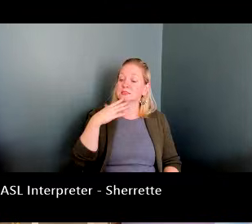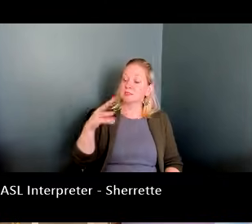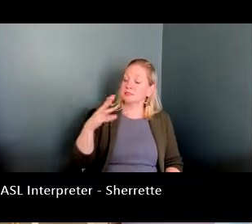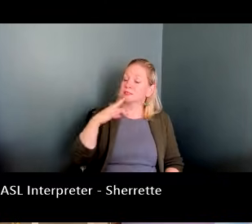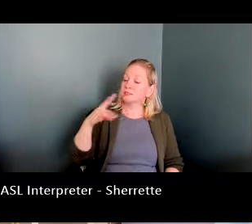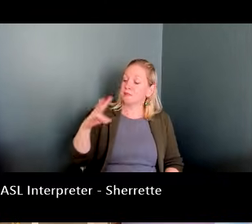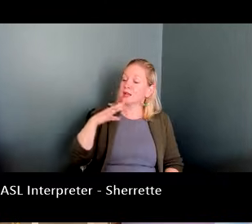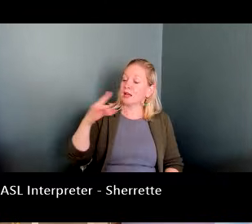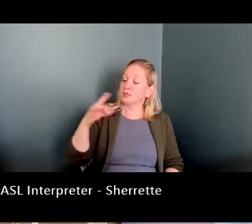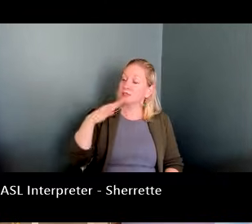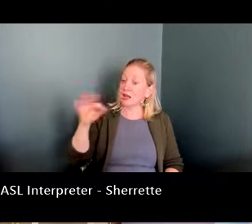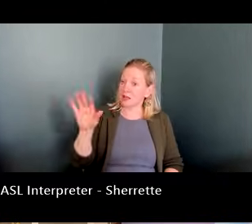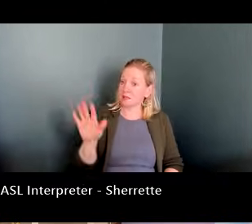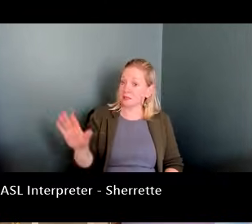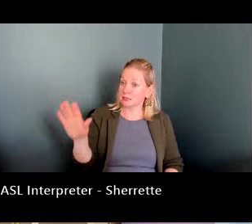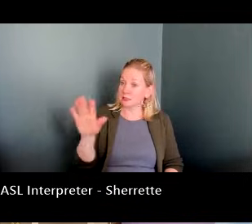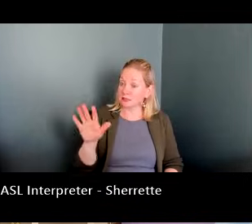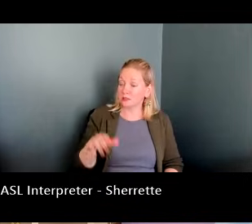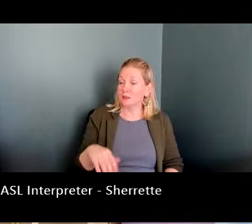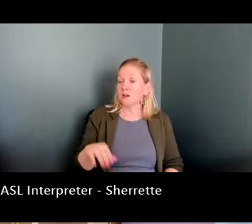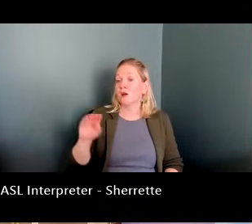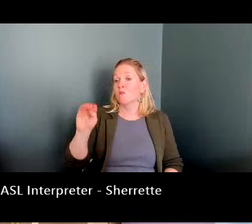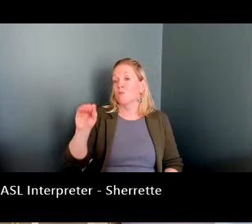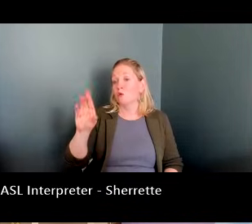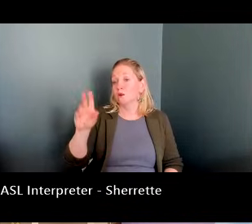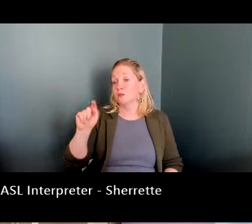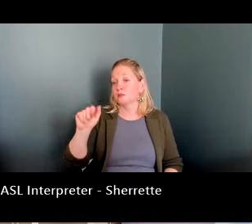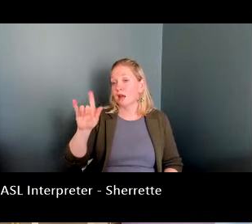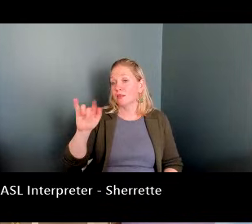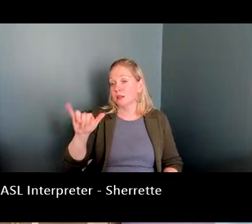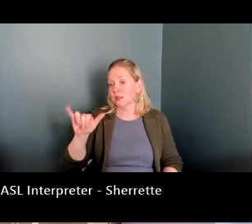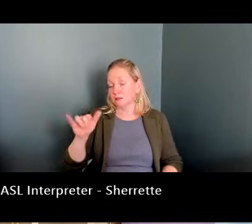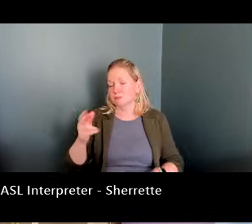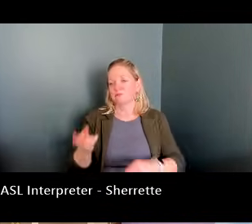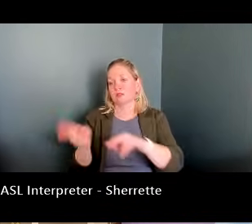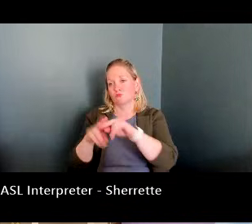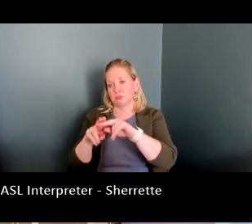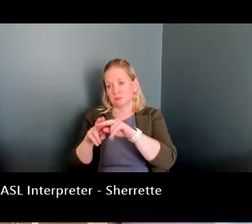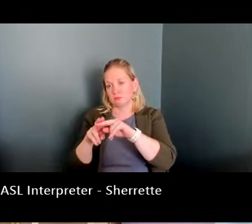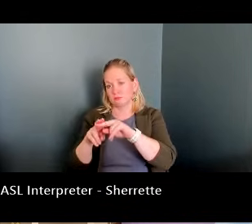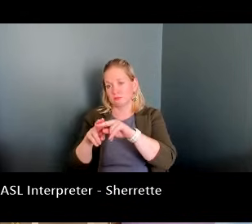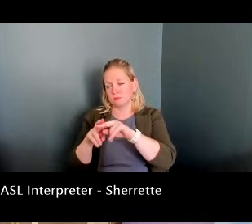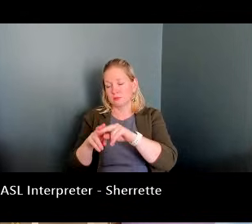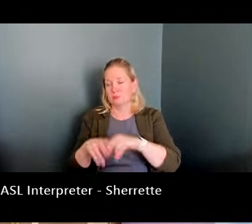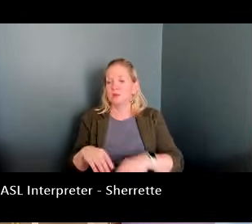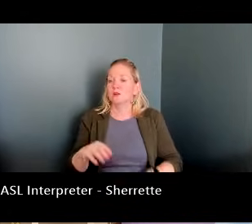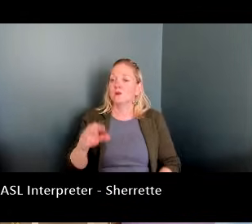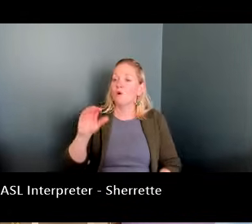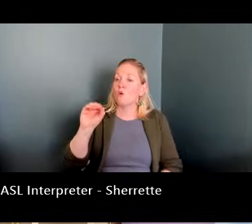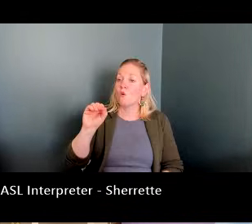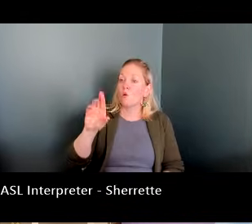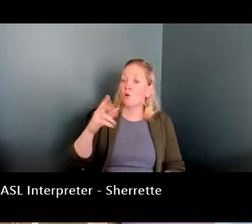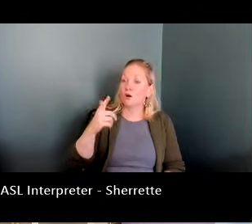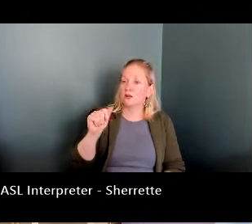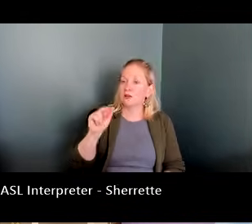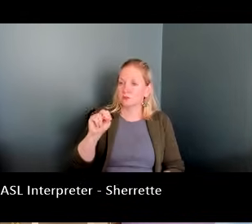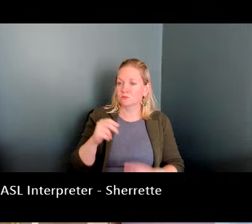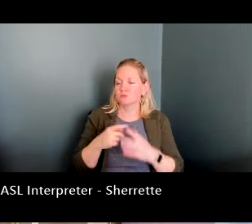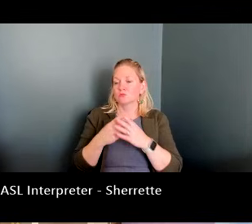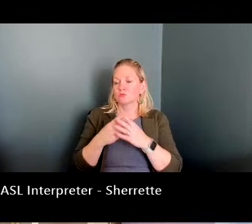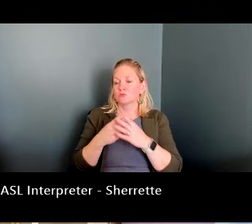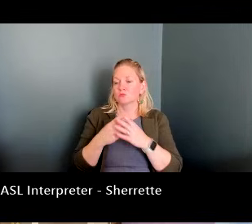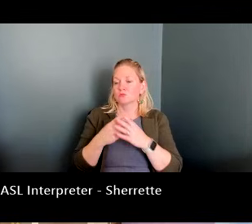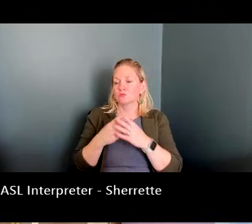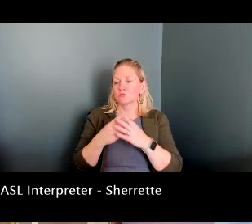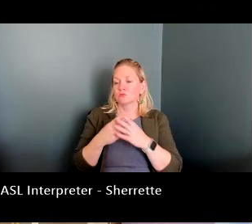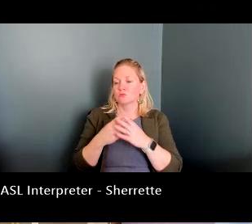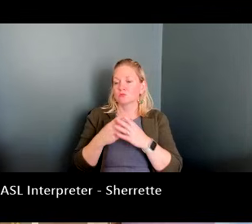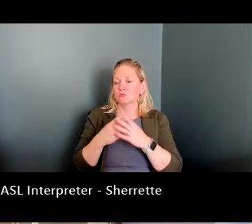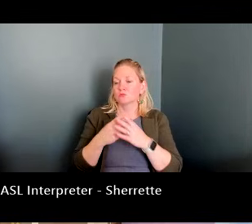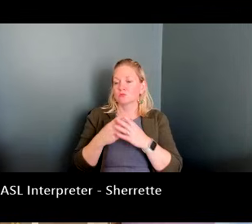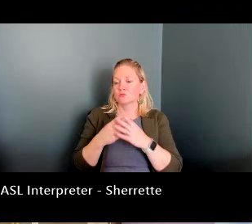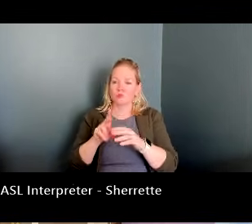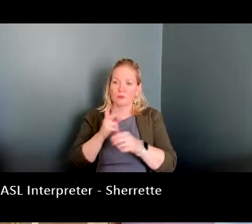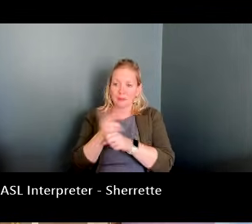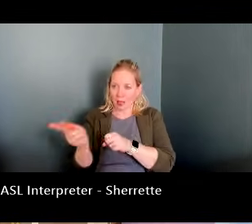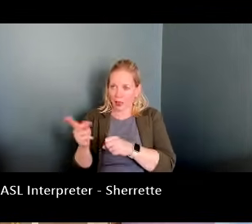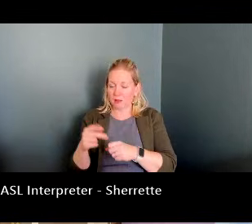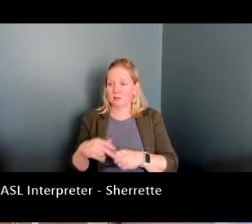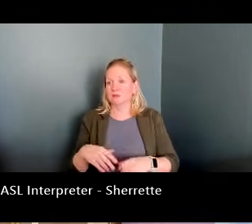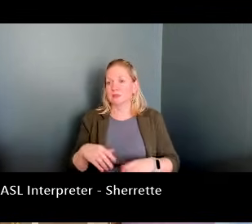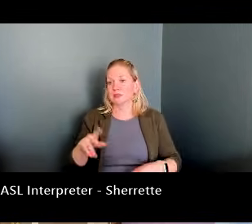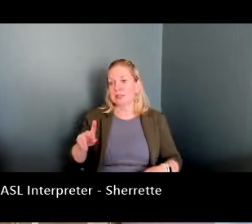the mortality rate is significantly increased. The organs begin to fail, the kidneys, the lungs,